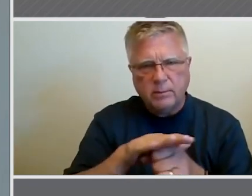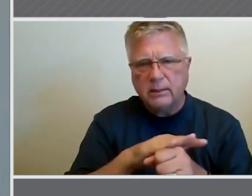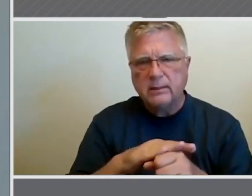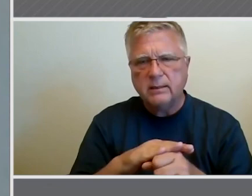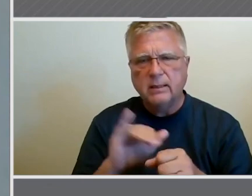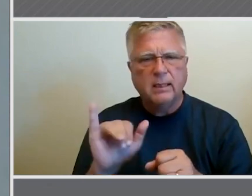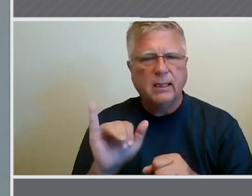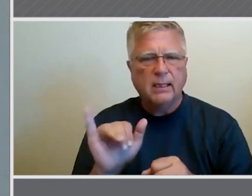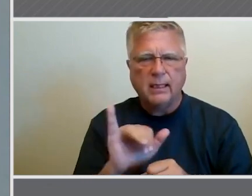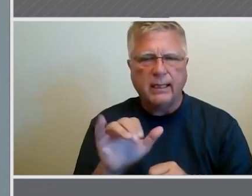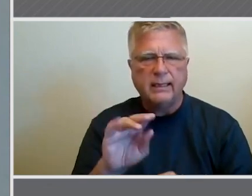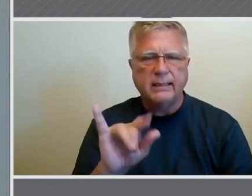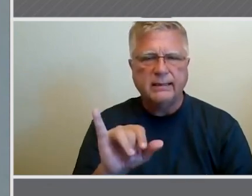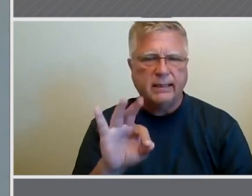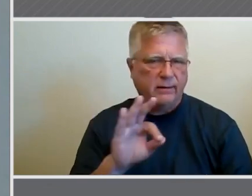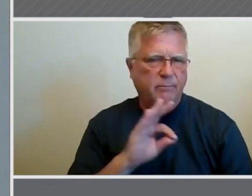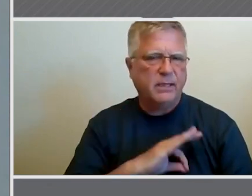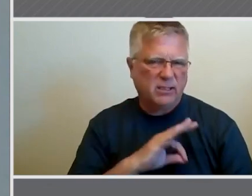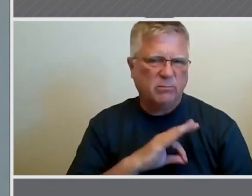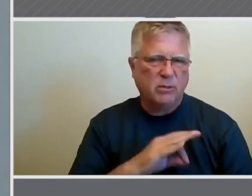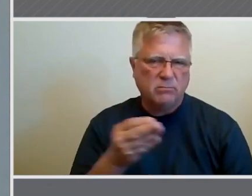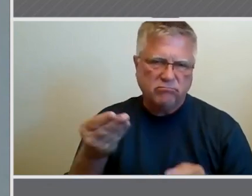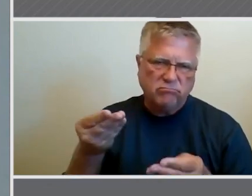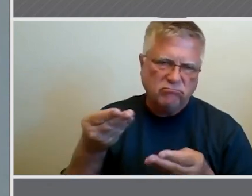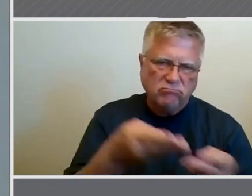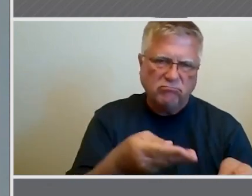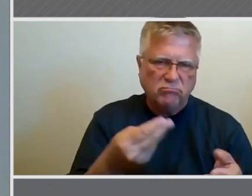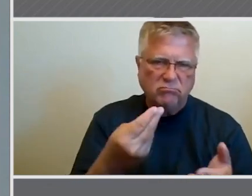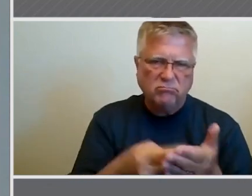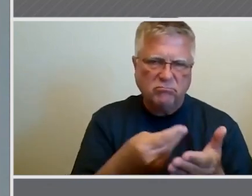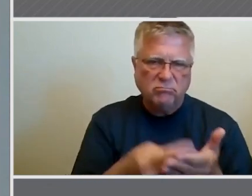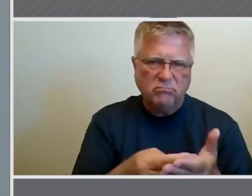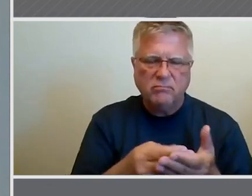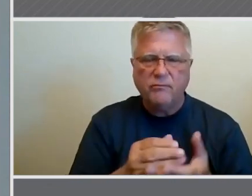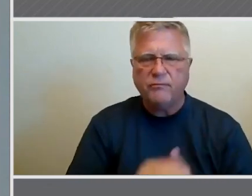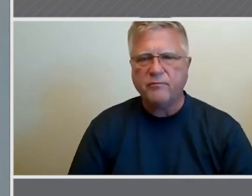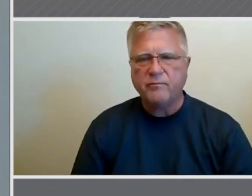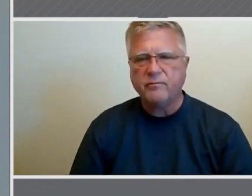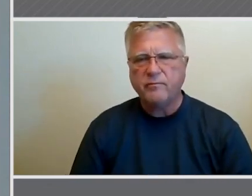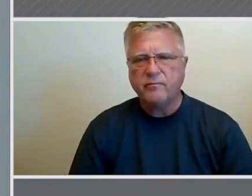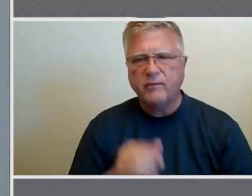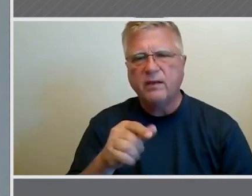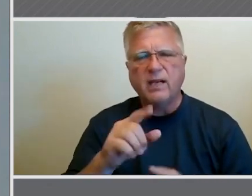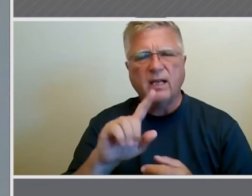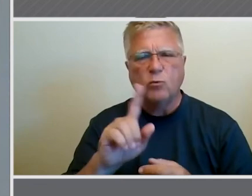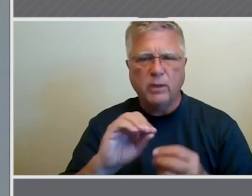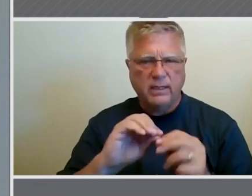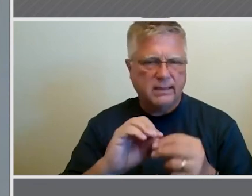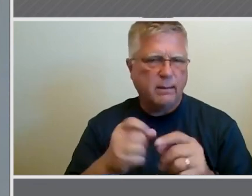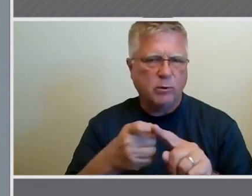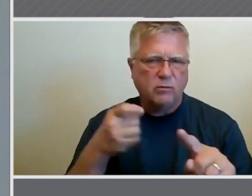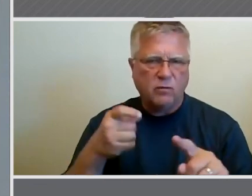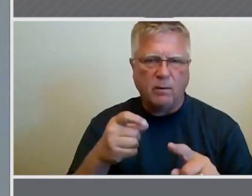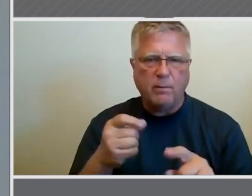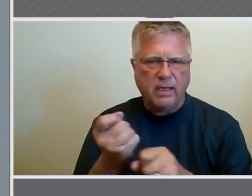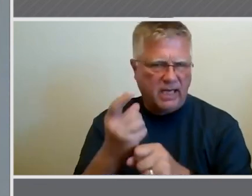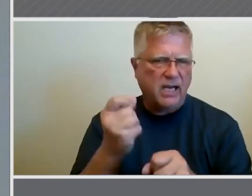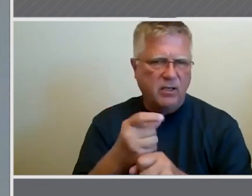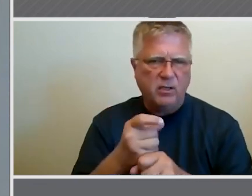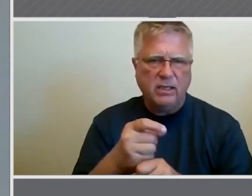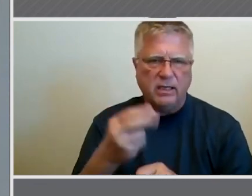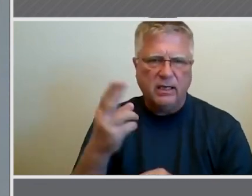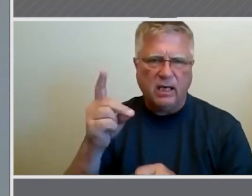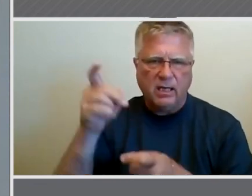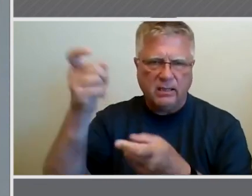Yeah, so that's what those numbers come from they come out annually.